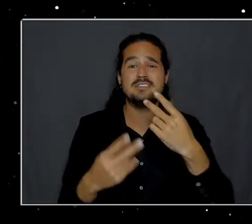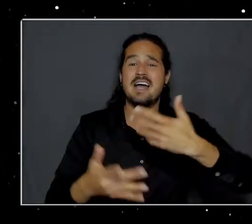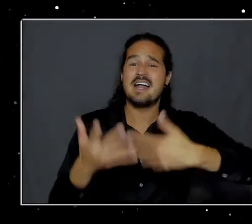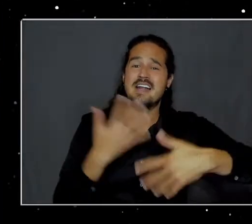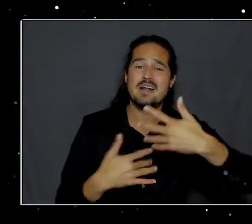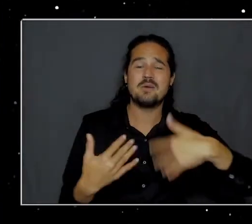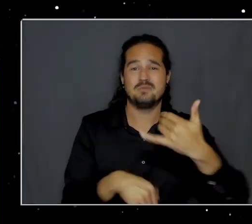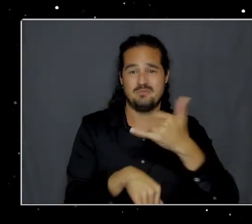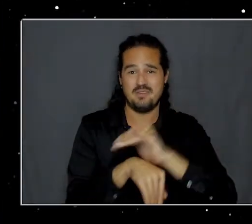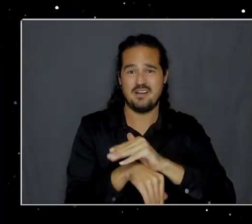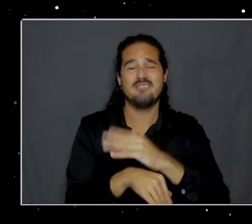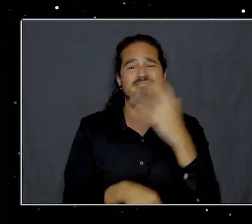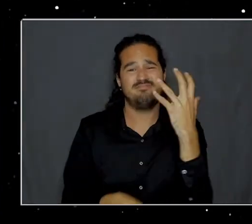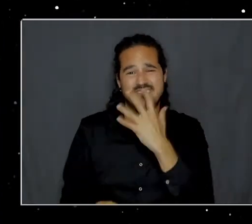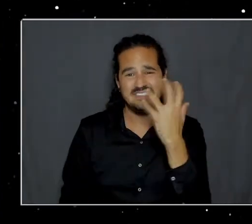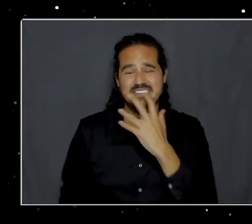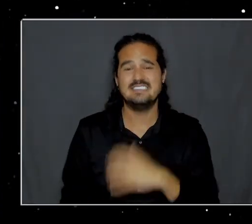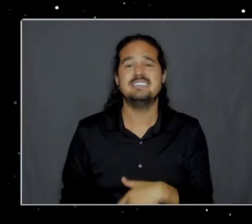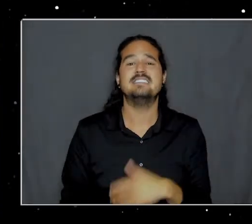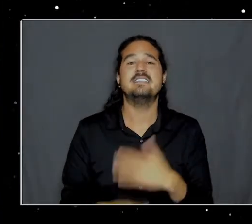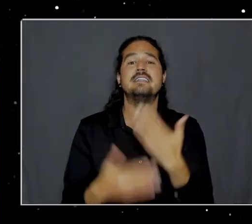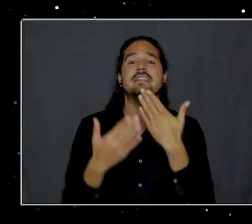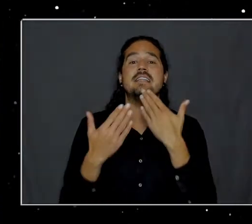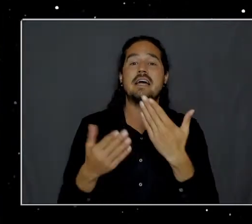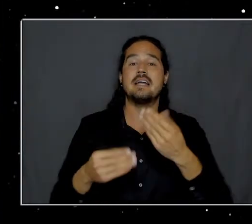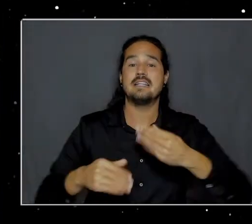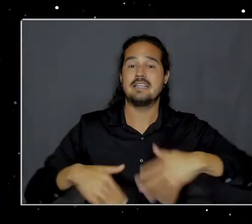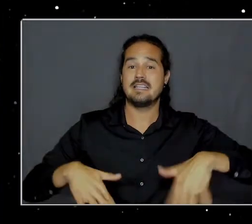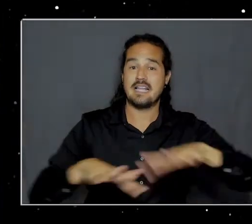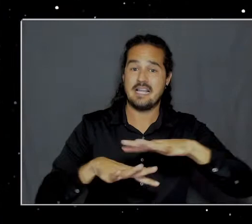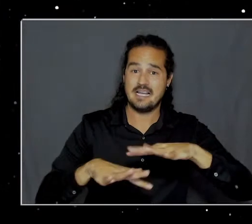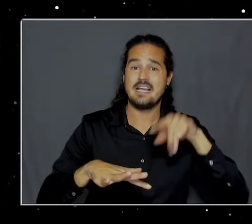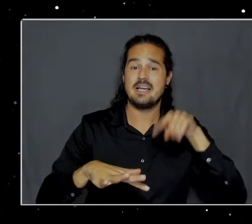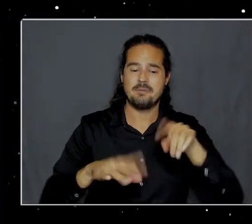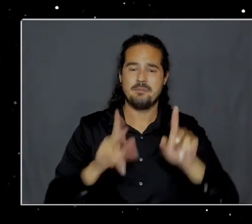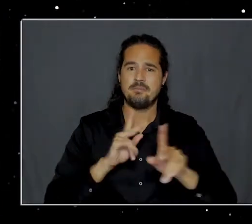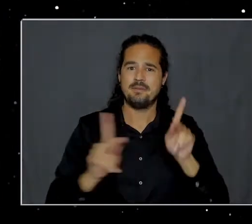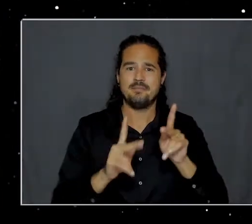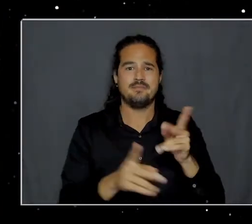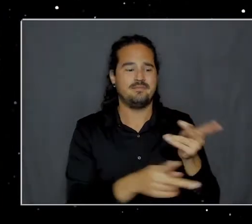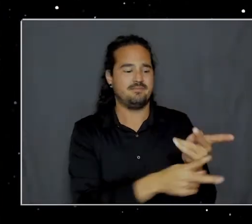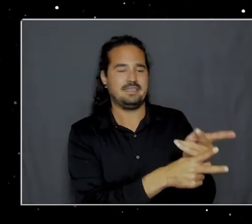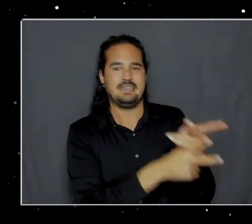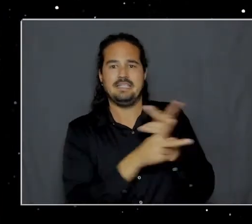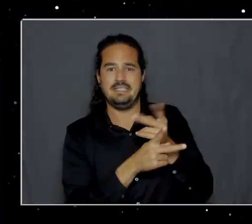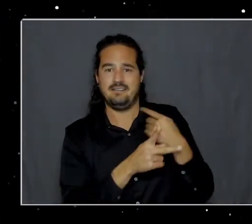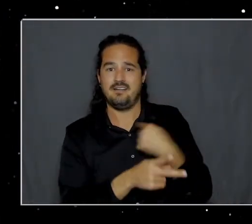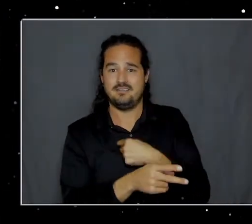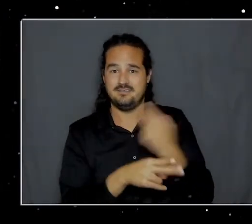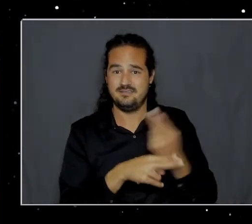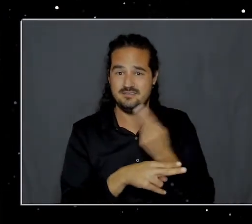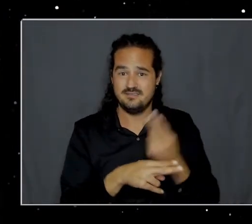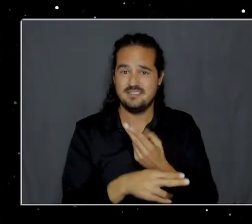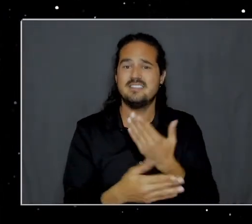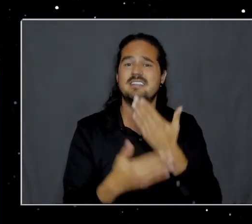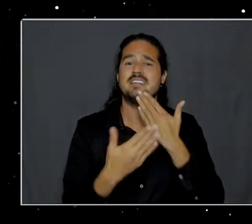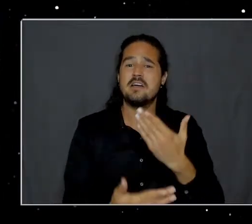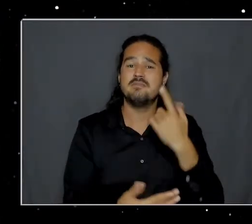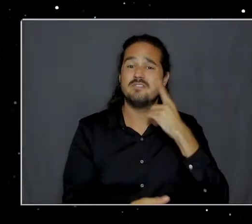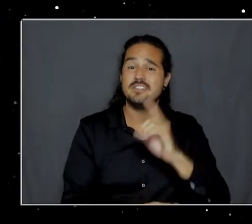IT'S BEEN A BLAST. EULA SCOTT BYNOE: MM-HMM (AFFIRMATIVE). AND WE'D LIKE TO THANK THE LAND